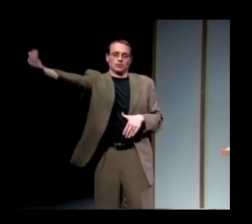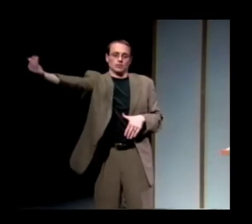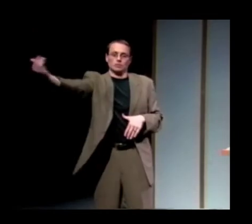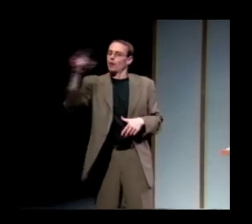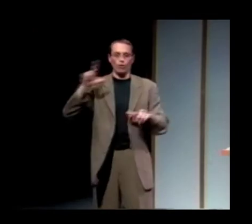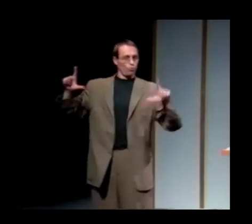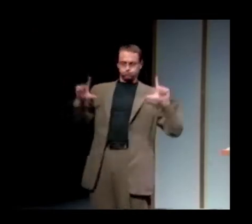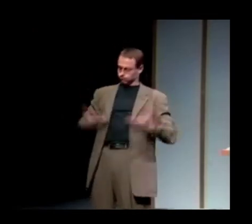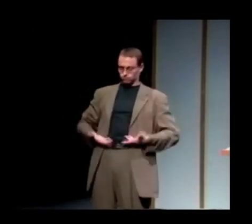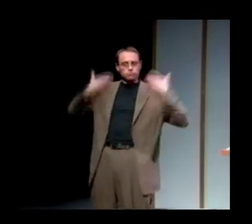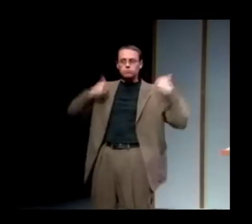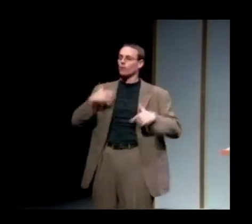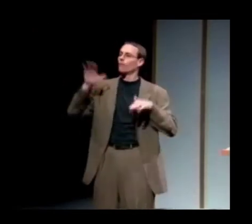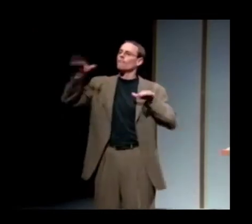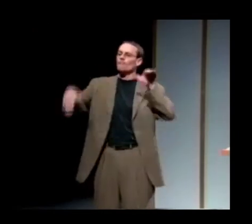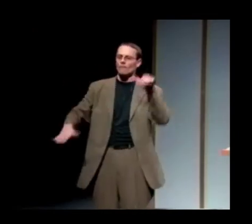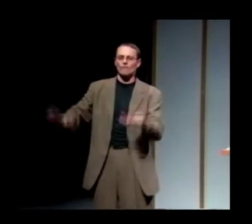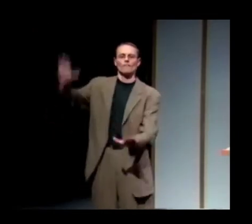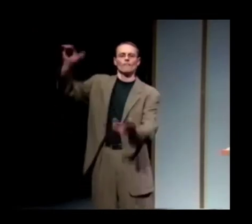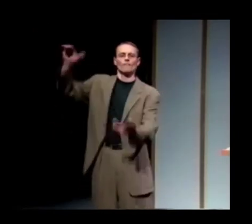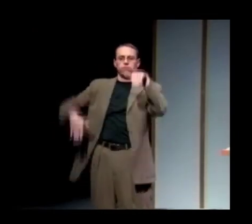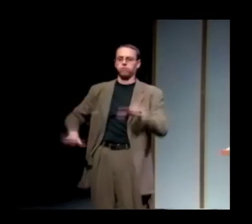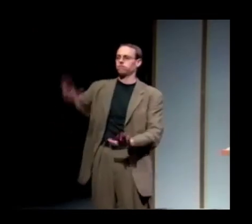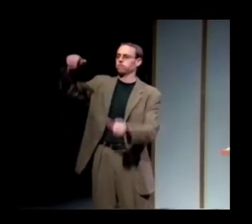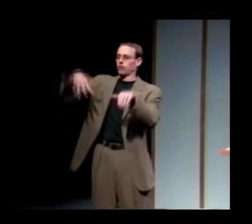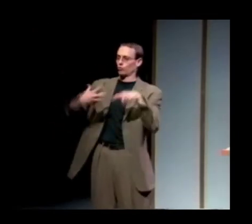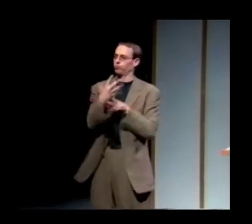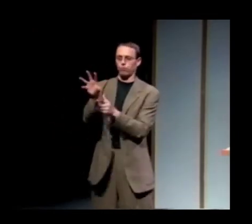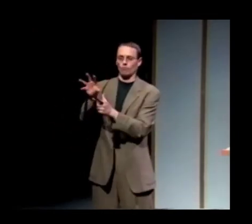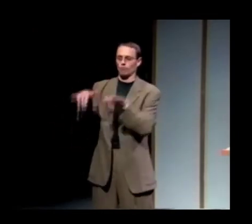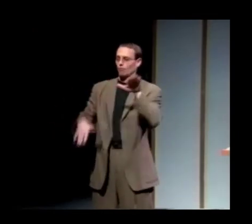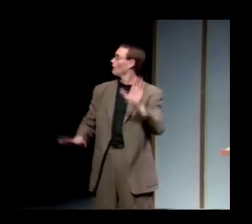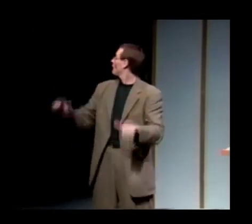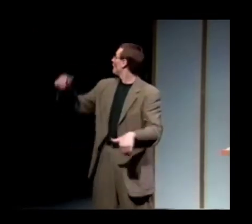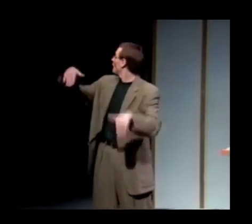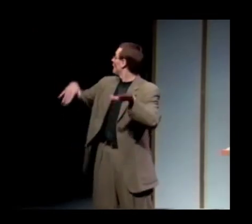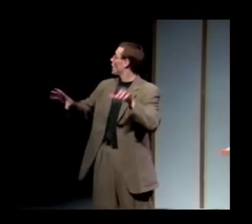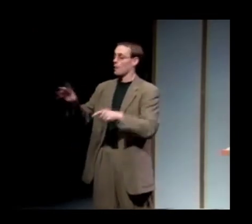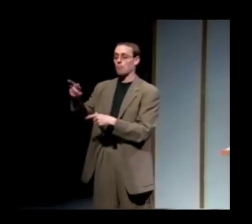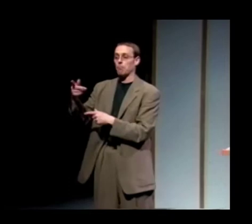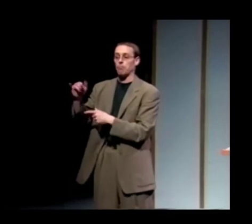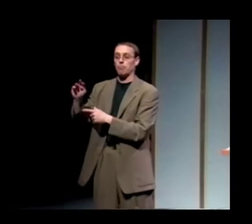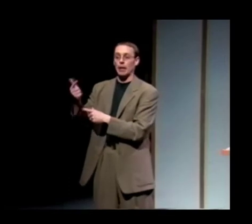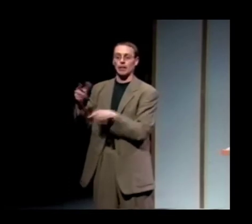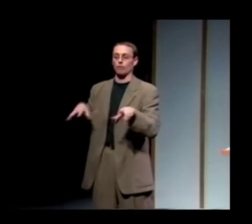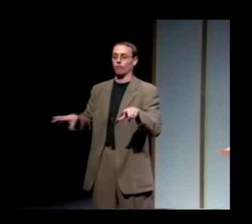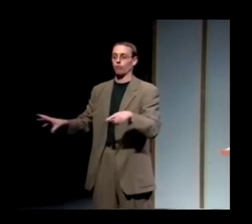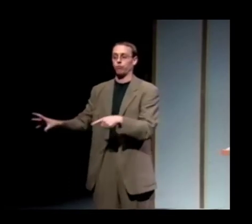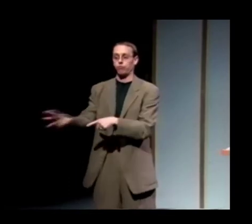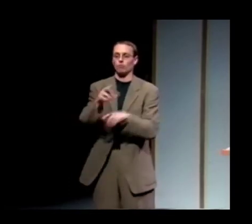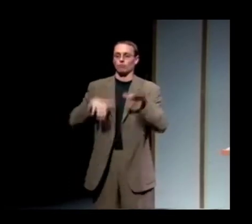AND IT SHOWS THE LANDSCAPE. IT'S NOT ON CLAYTON VALLI IN A MEDIUM SHOT ANYMORE. IT'S REVERSED ITSELF AND SEES THE LANDSCAPE,